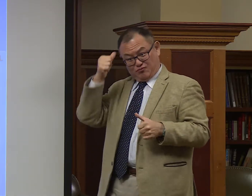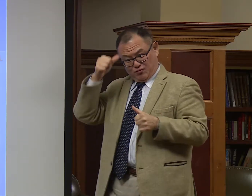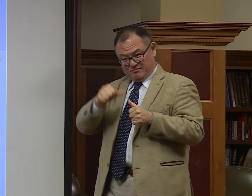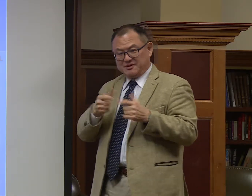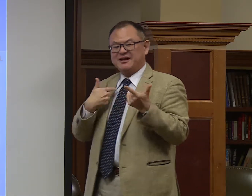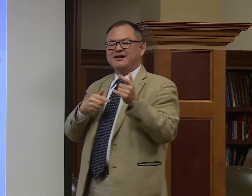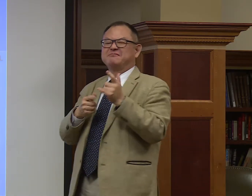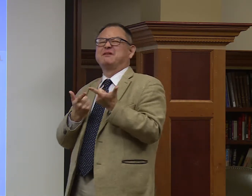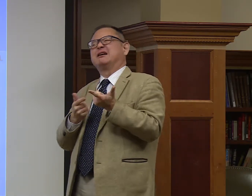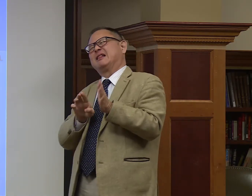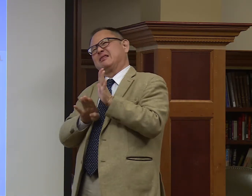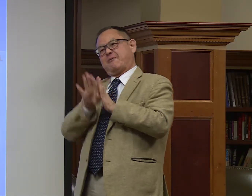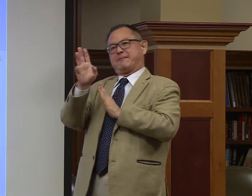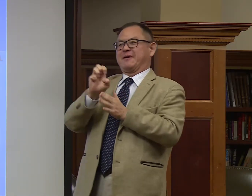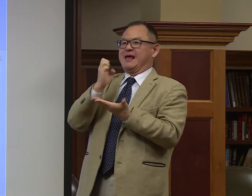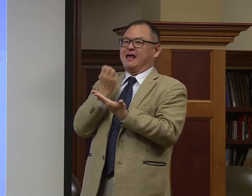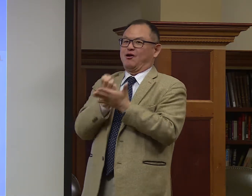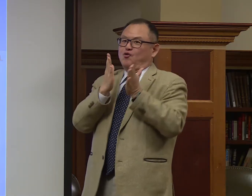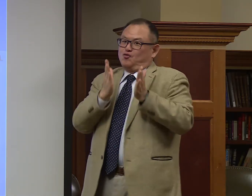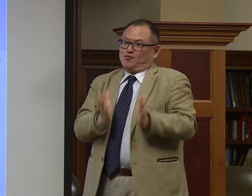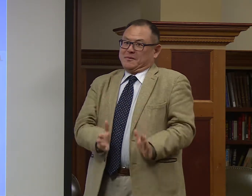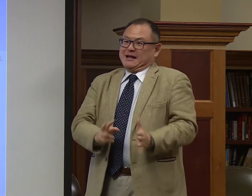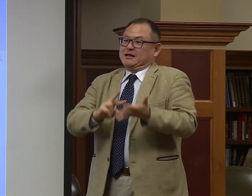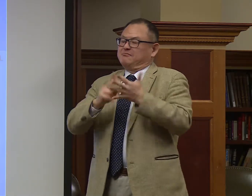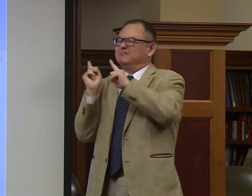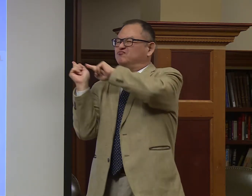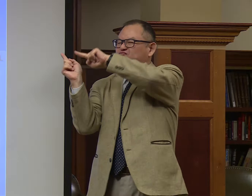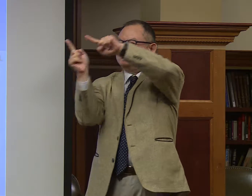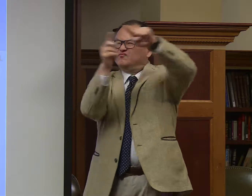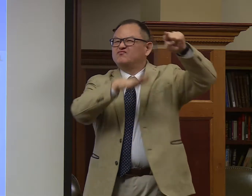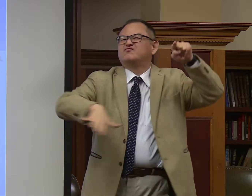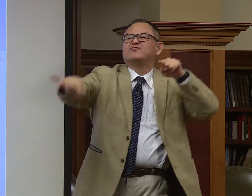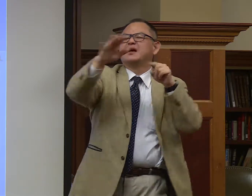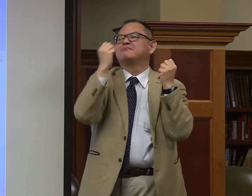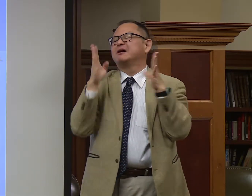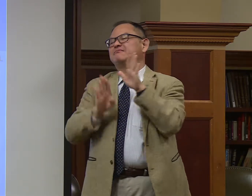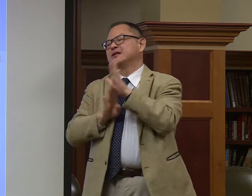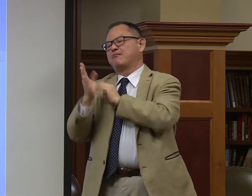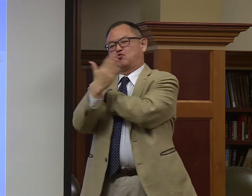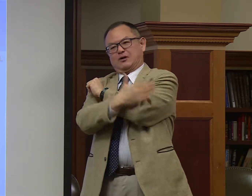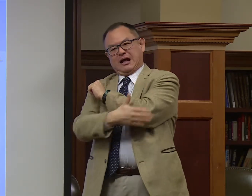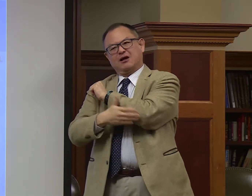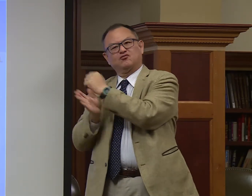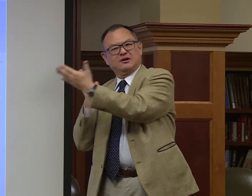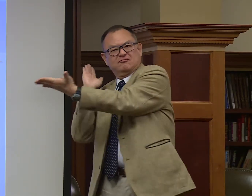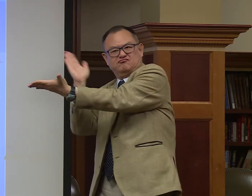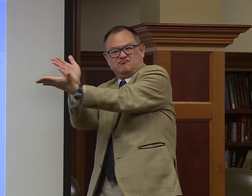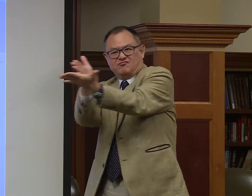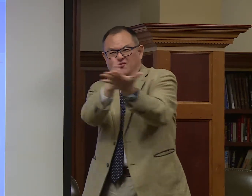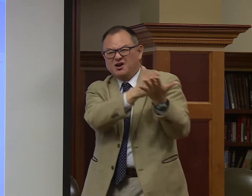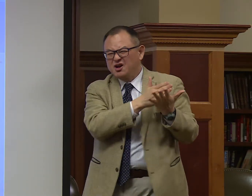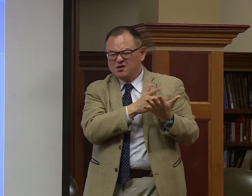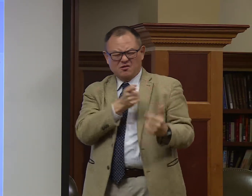I was a developing economics major, and I collected data about Deaf people,